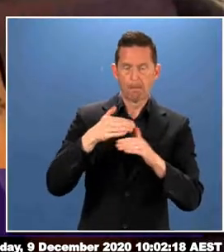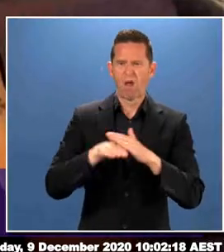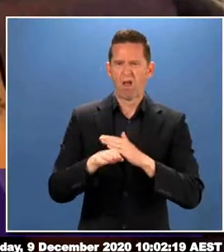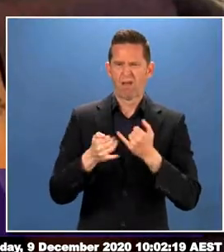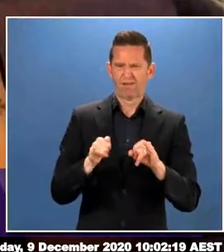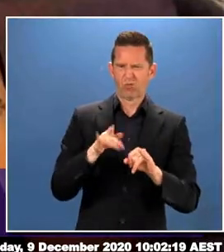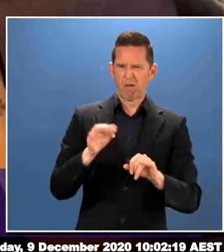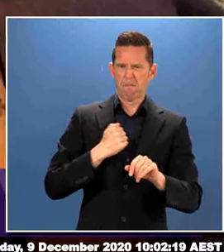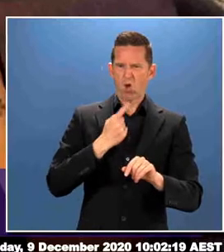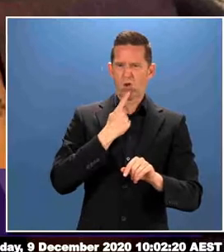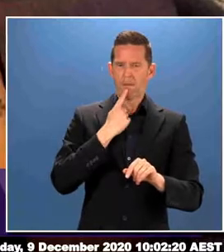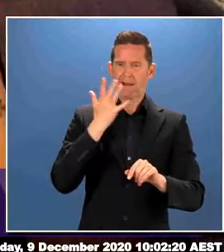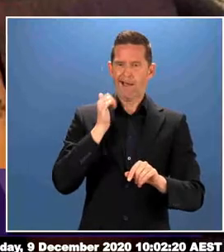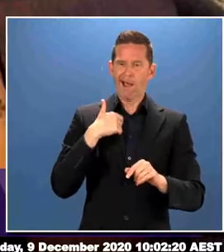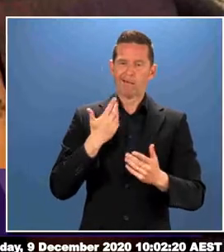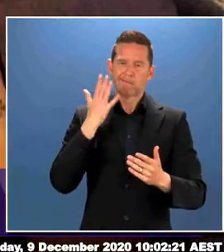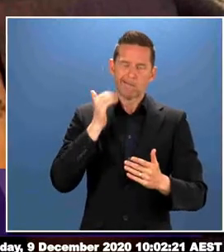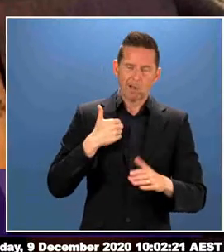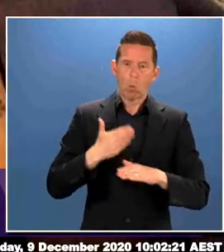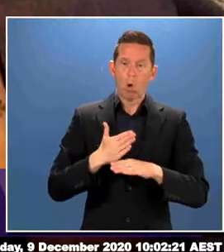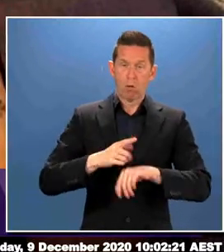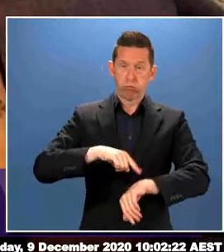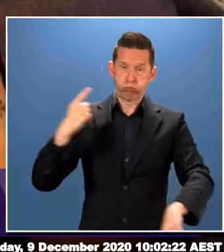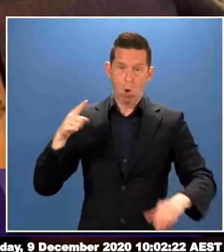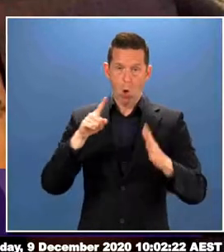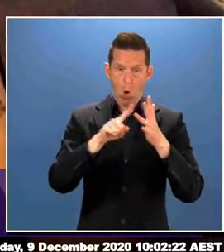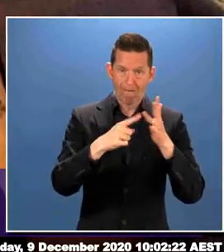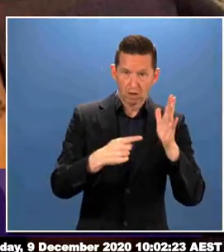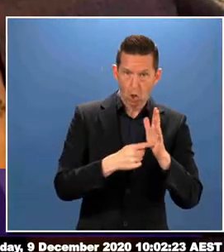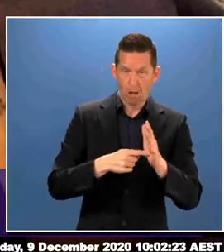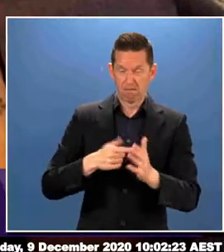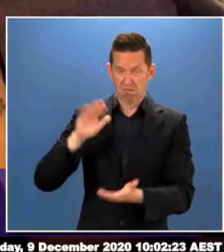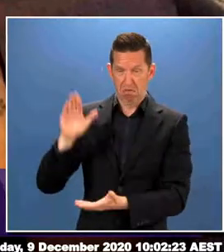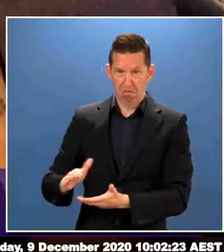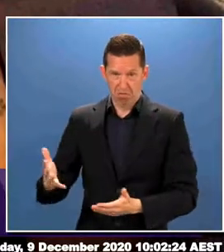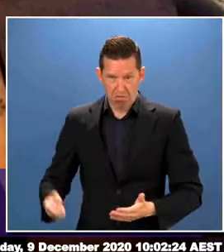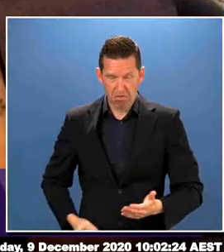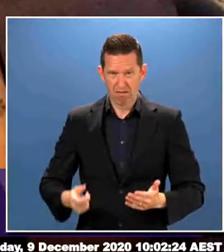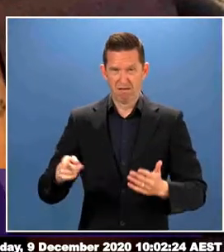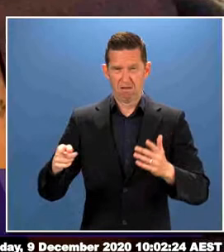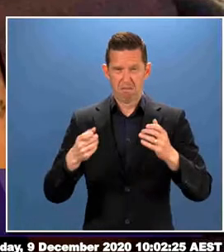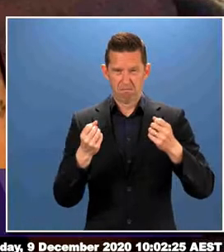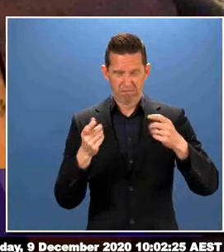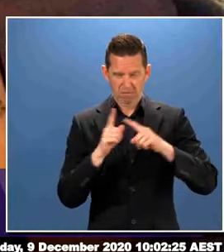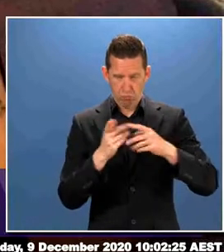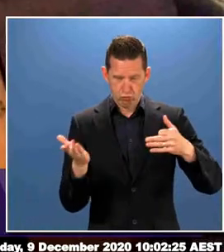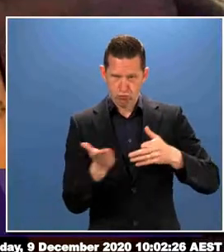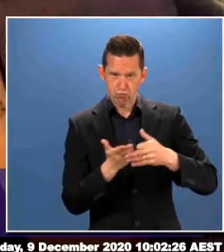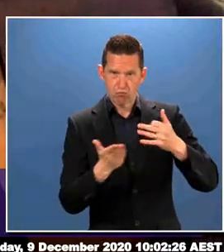they experienced unpaid overtime, underpaid wages, insufficient breaks, and they felt that they had an onset of health challenges that was